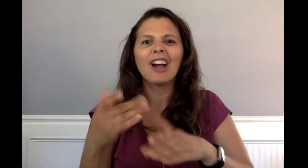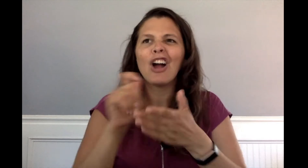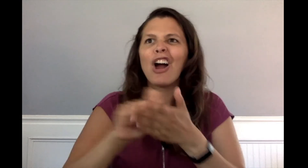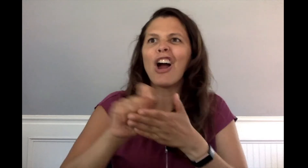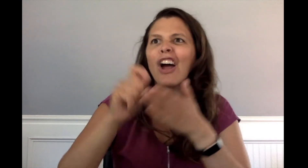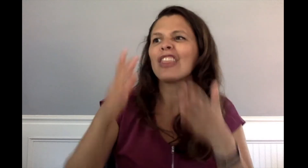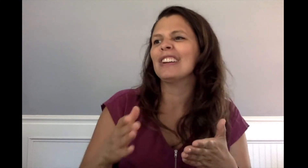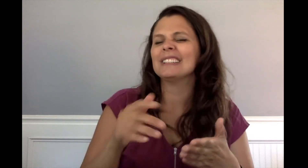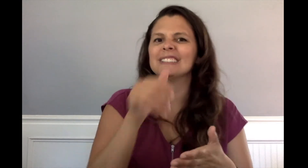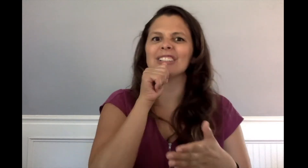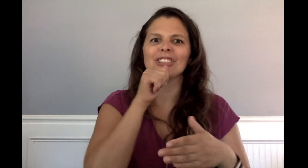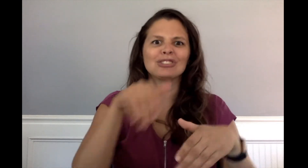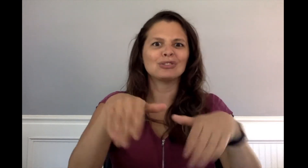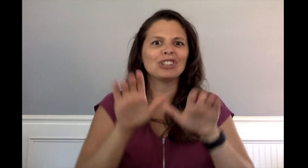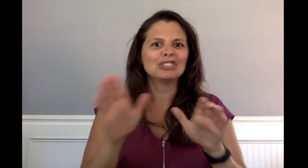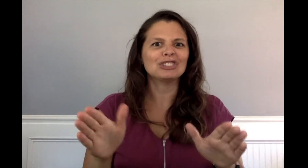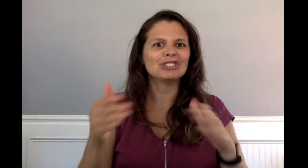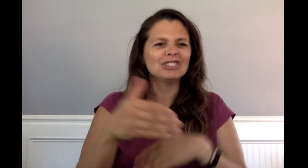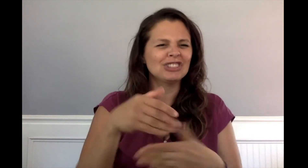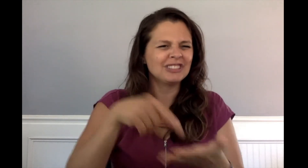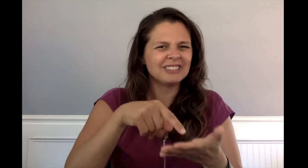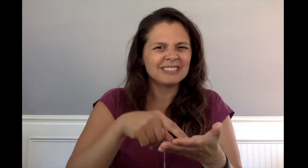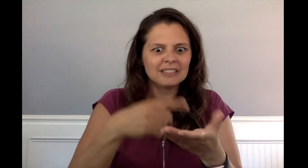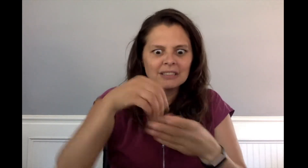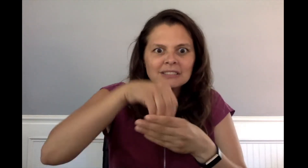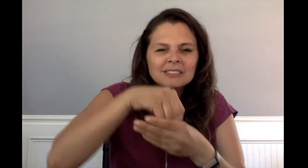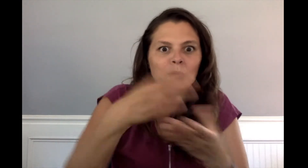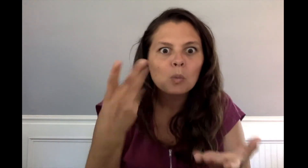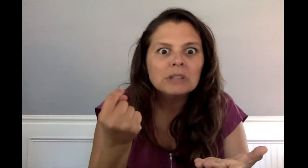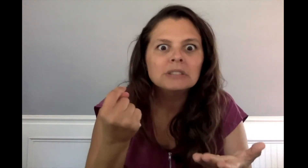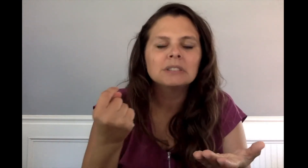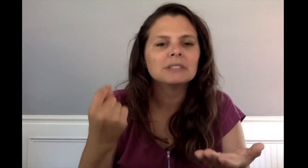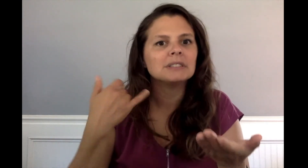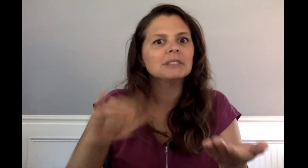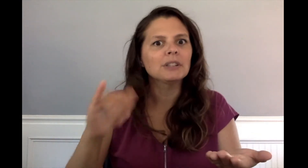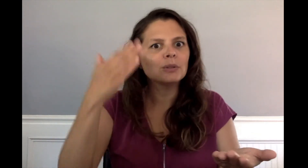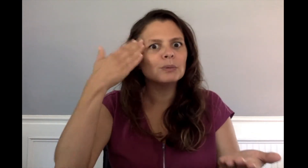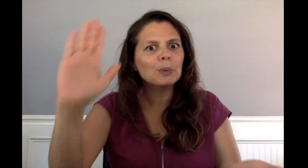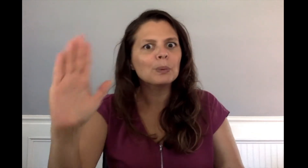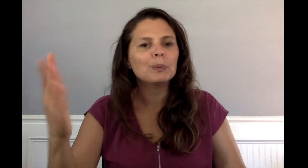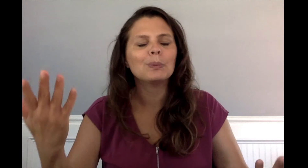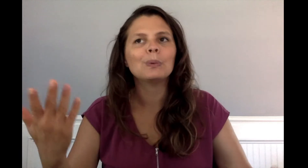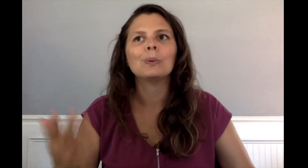had been looking for in the book "A Dead Author and Her Secret Treasure."